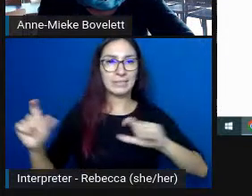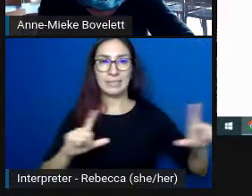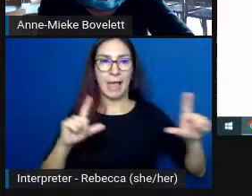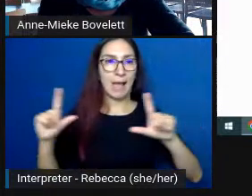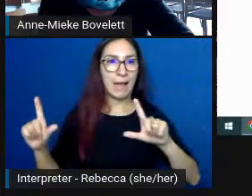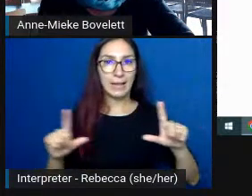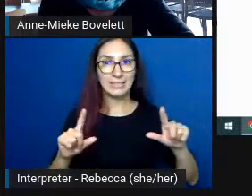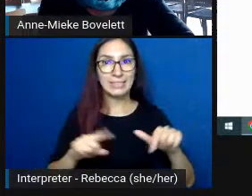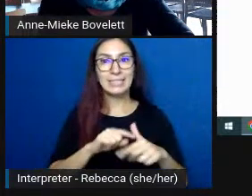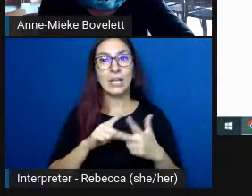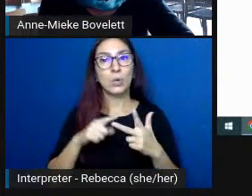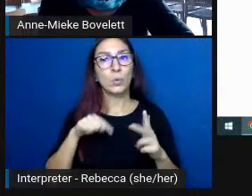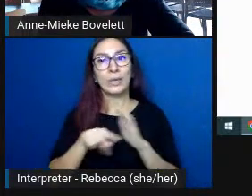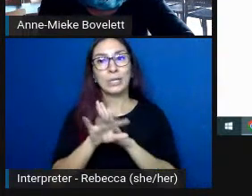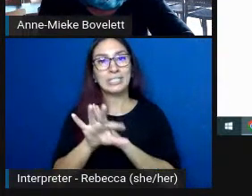I am quite sure